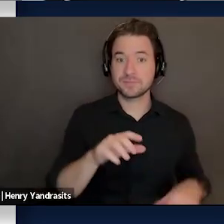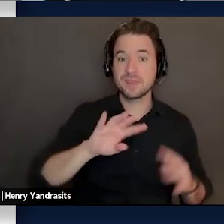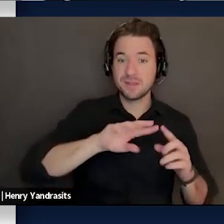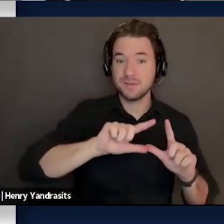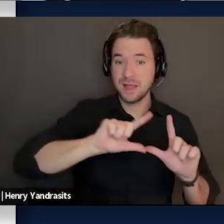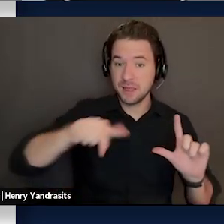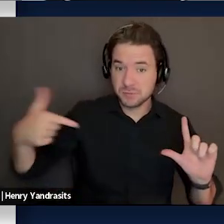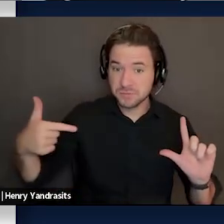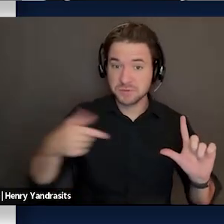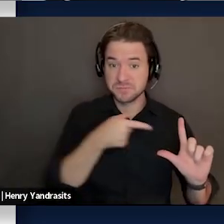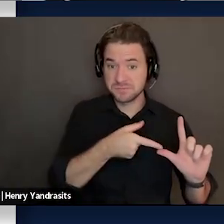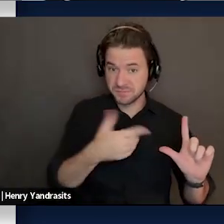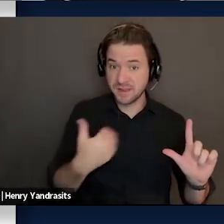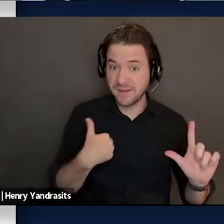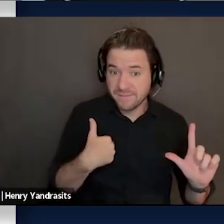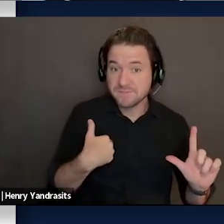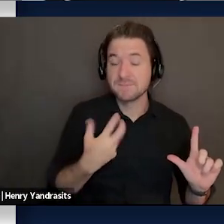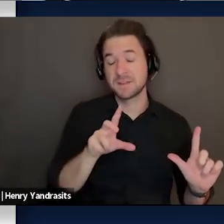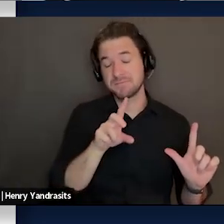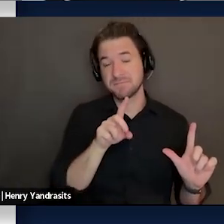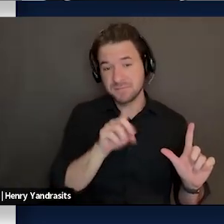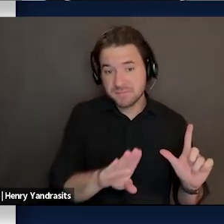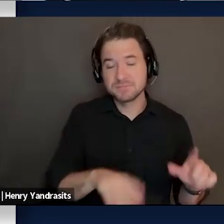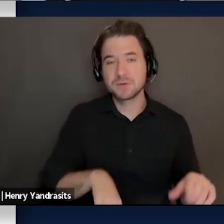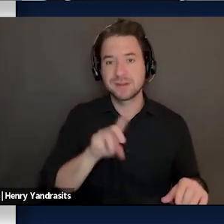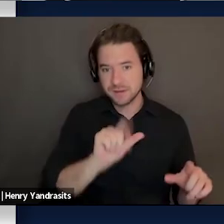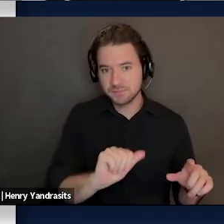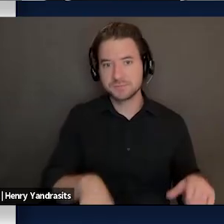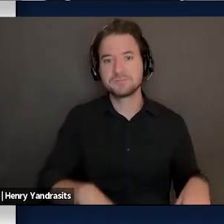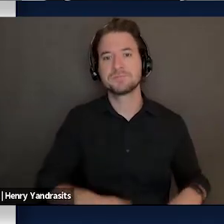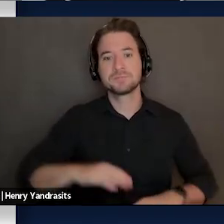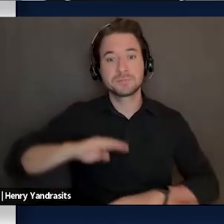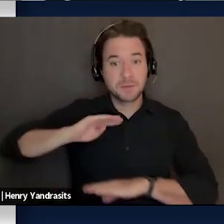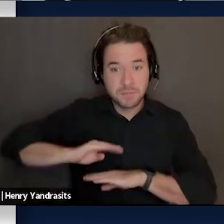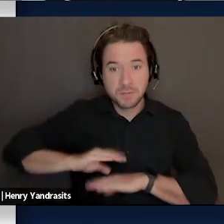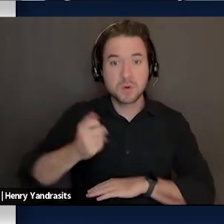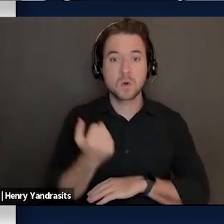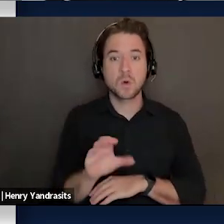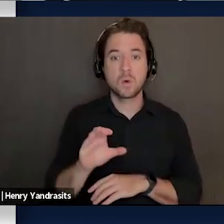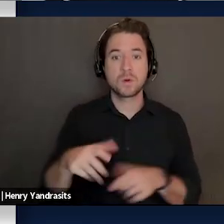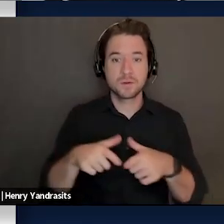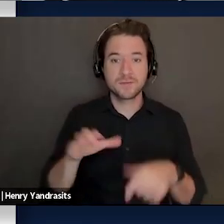The prevalence of mammogram and cervical cancer screenings among adults with different numbers of disabilities.